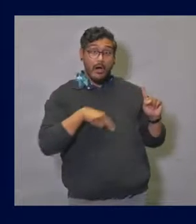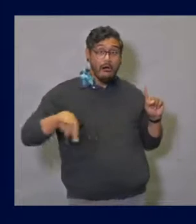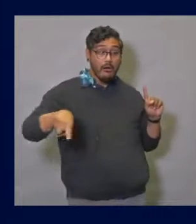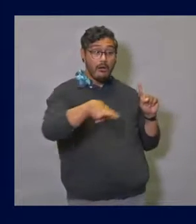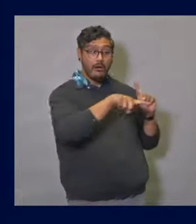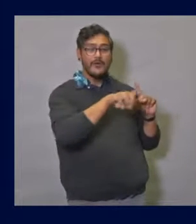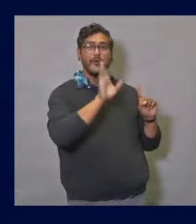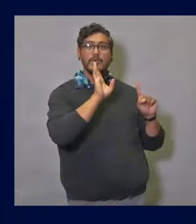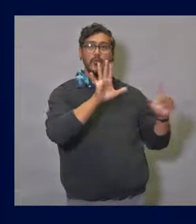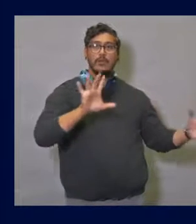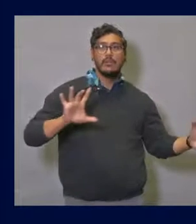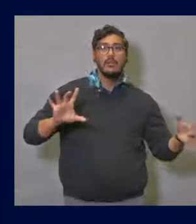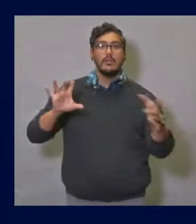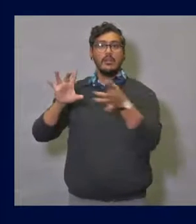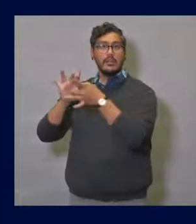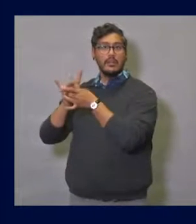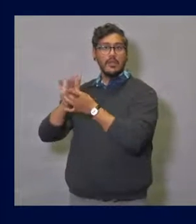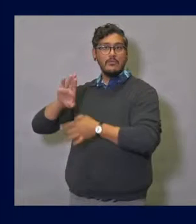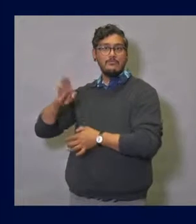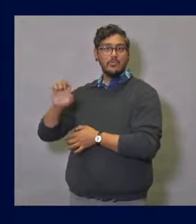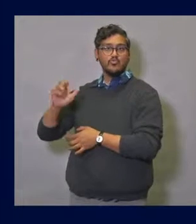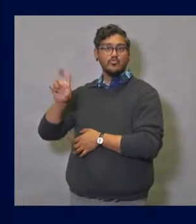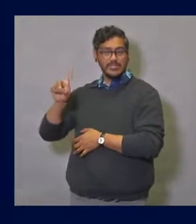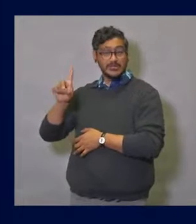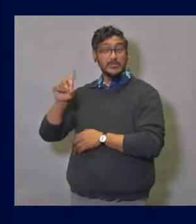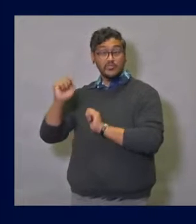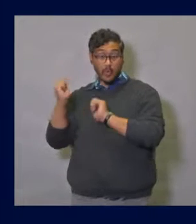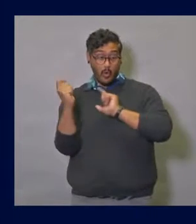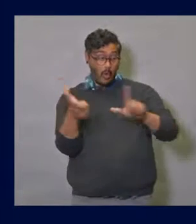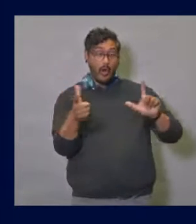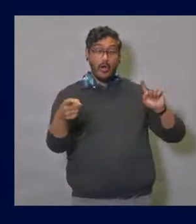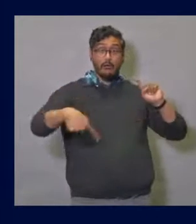DE VACUNAS. TOTODOLOLOS